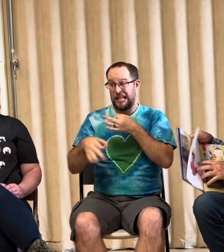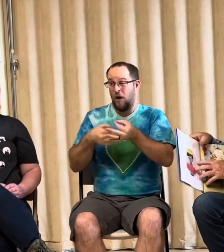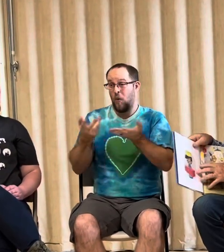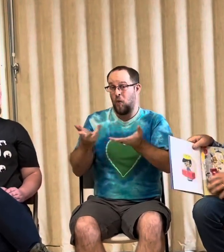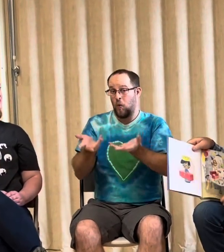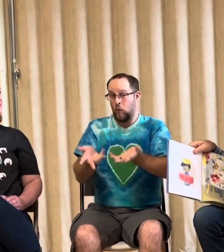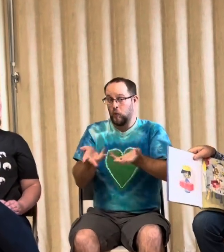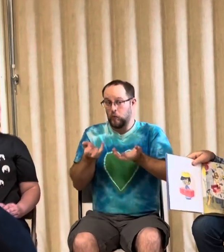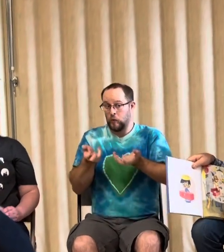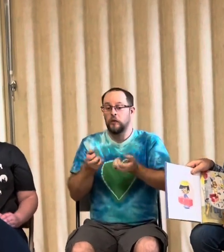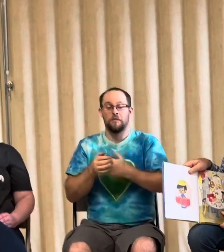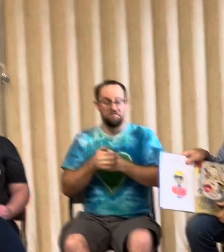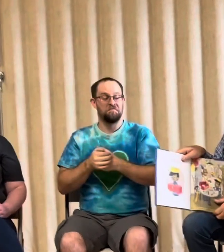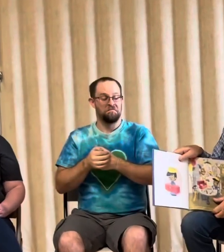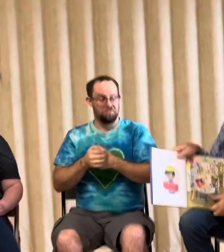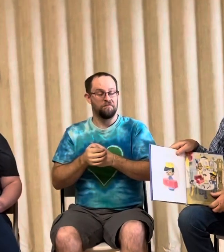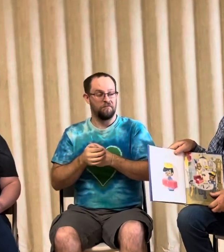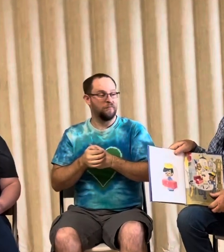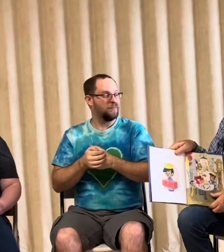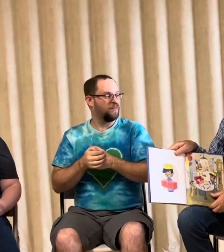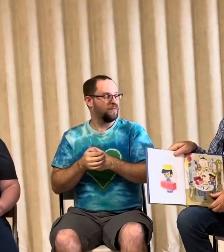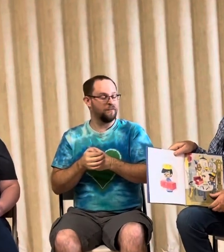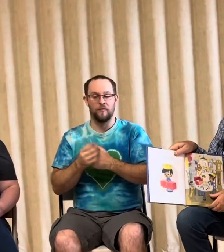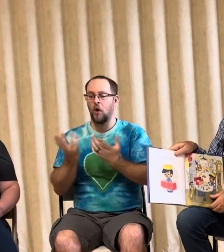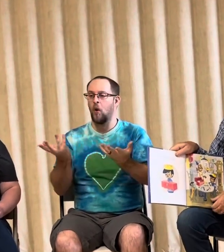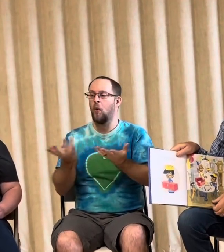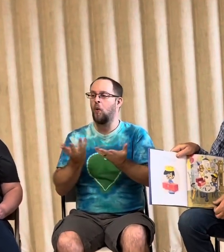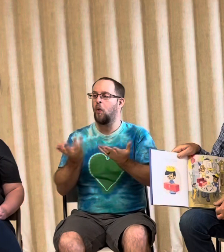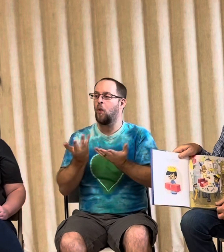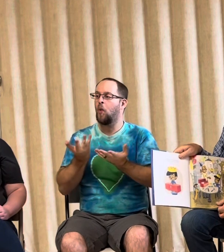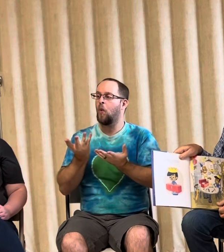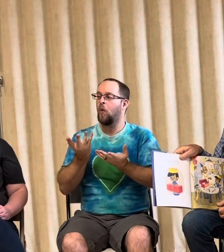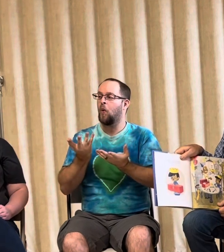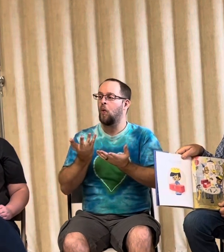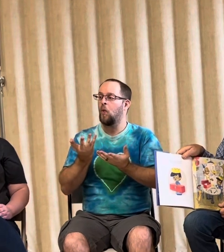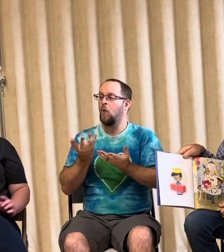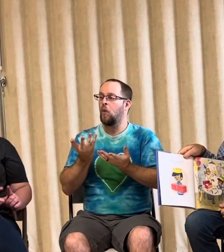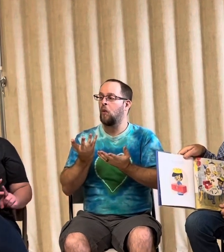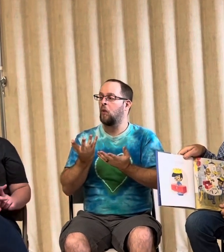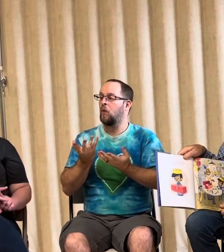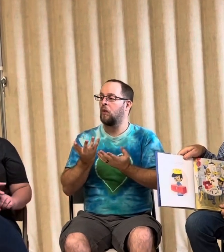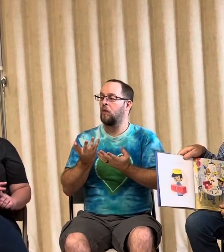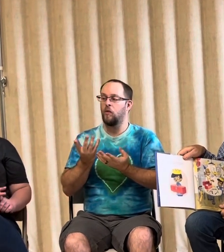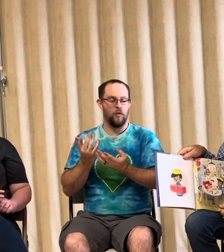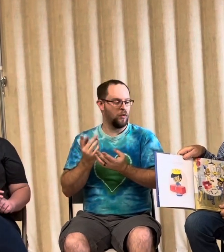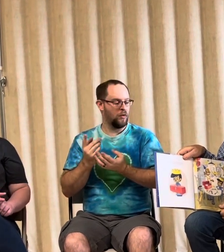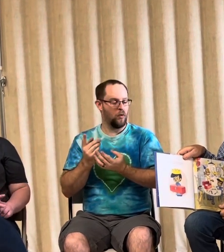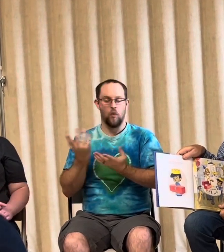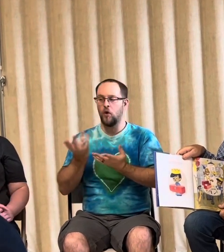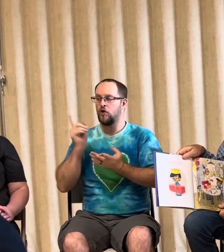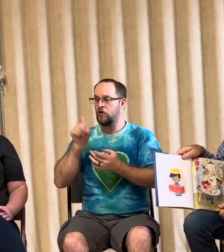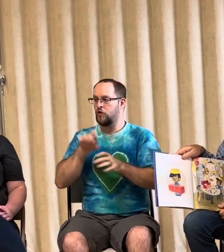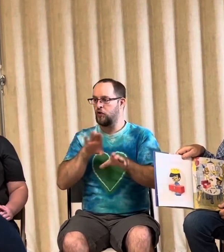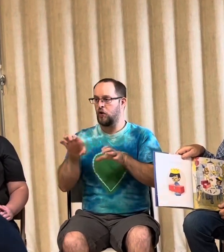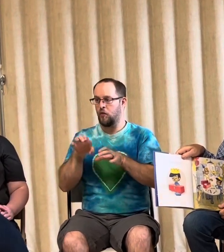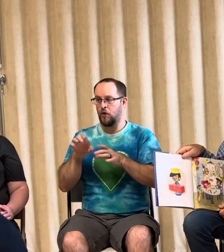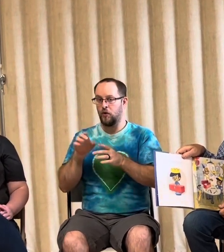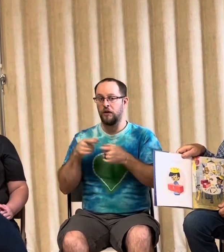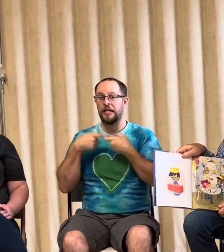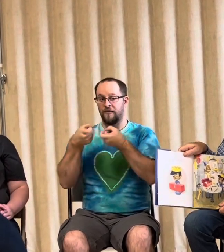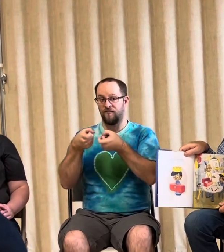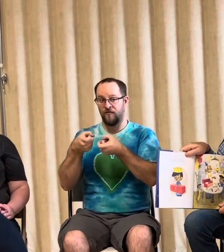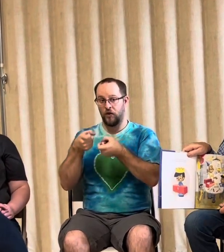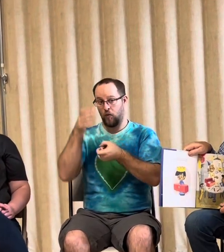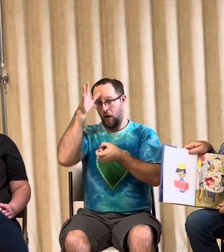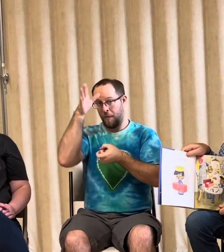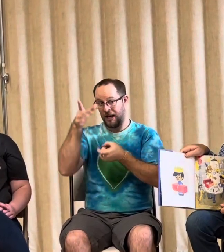So, okay! What should, what should you do when Grandpa gives you a toolbox for your birthday.